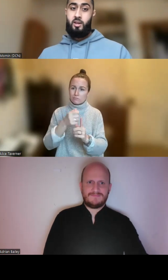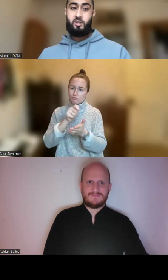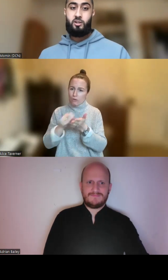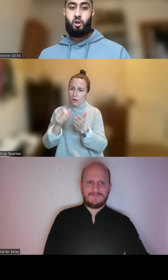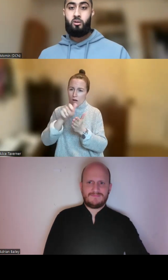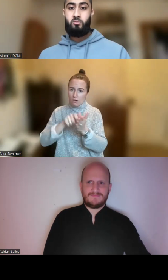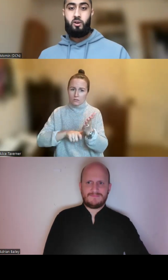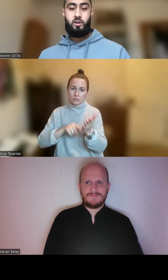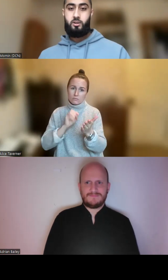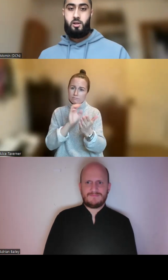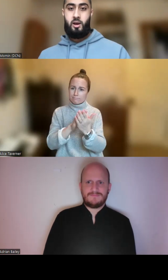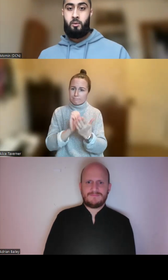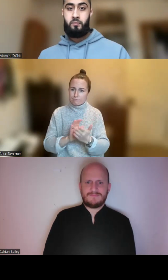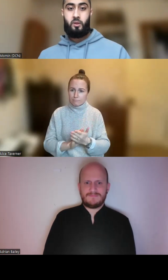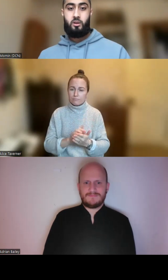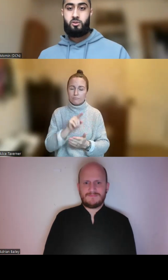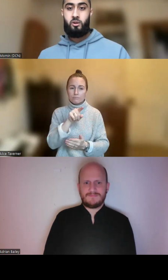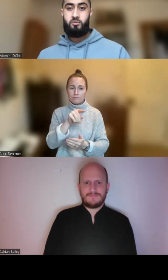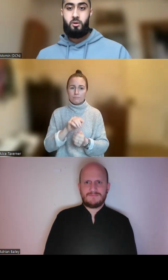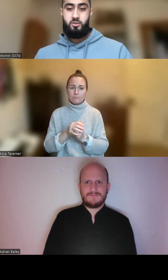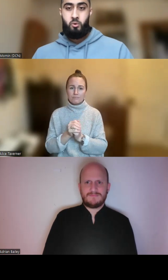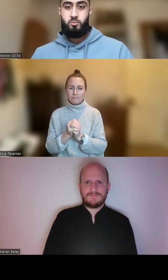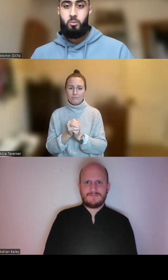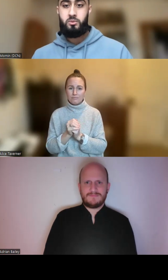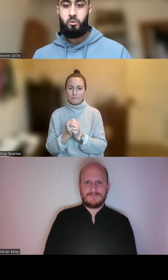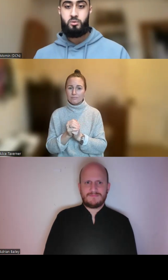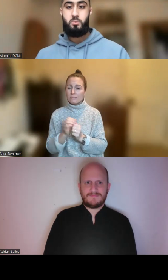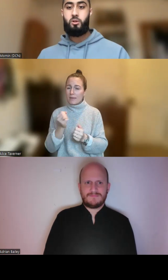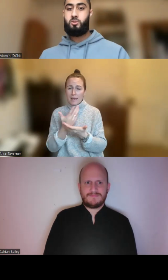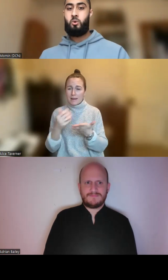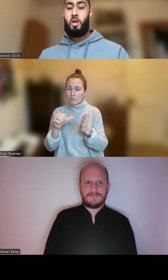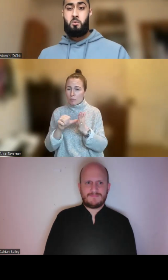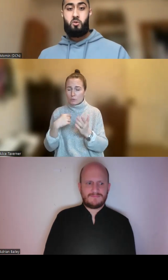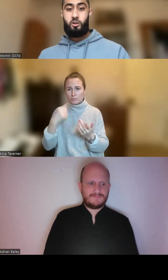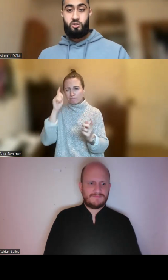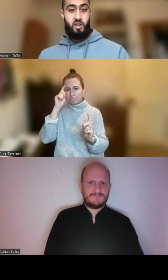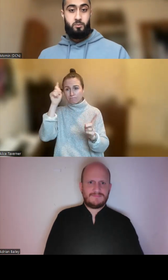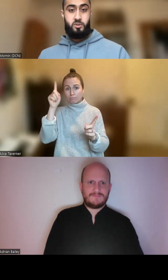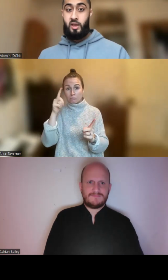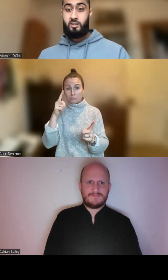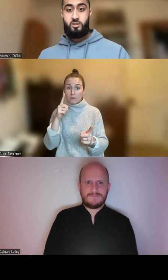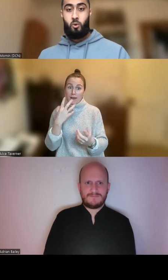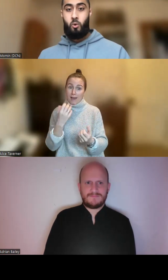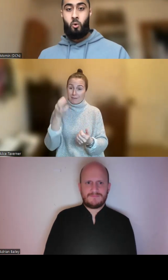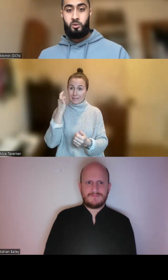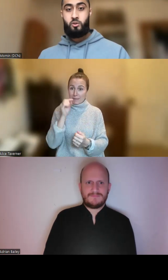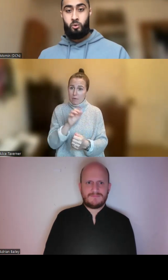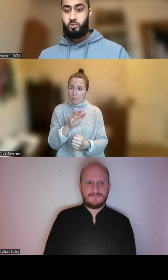is going to solve the most problems for most people. We've got tons of tips on there. It's always growing.